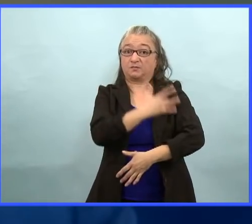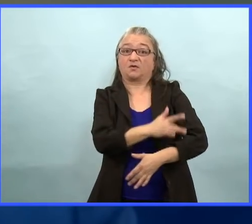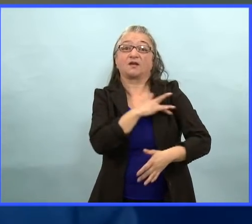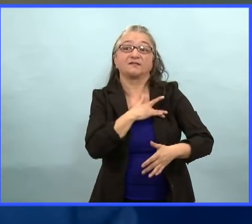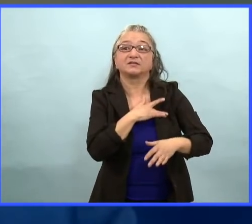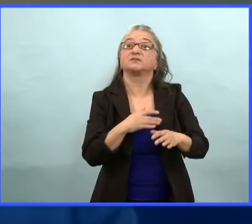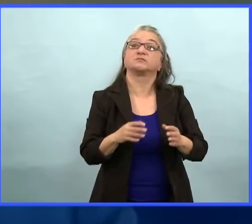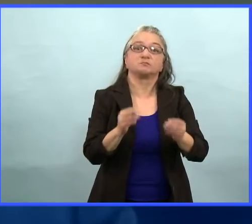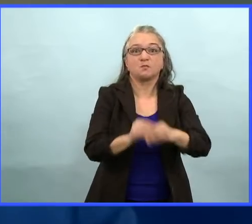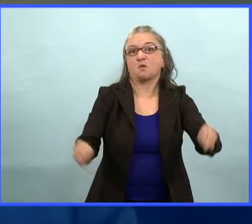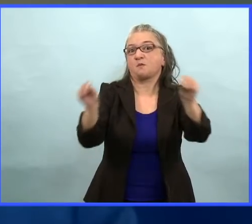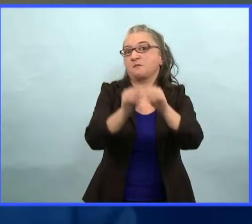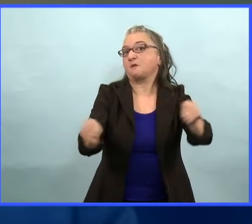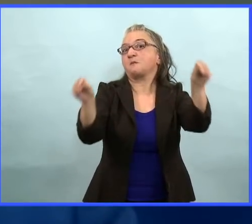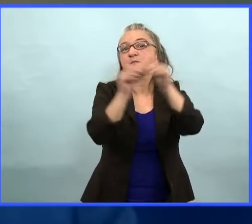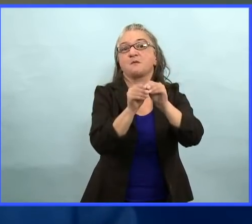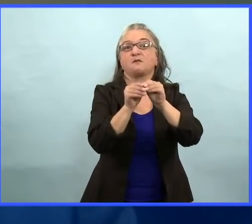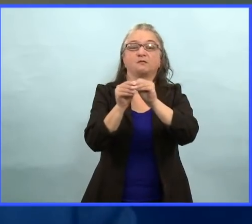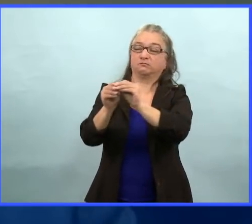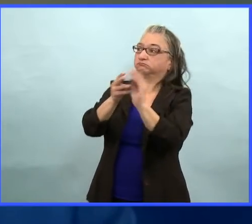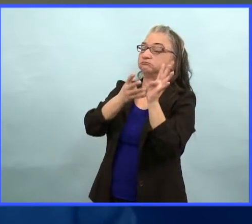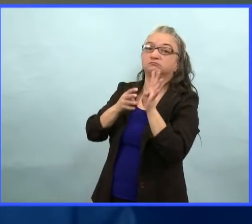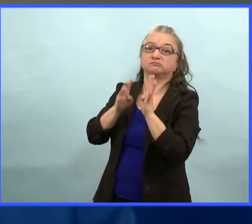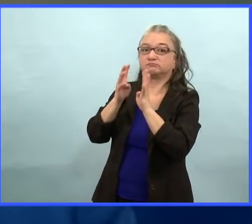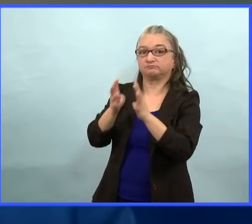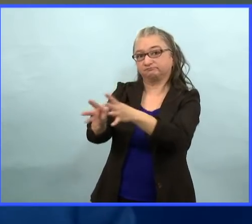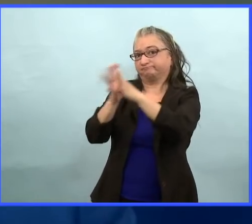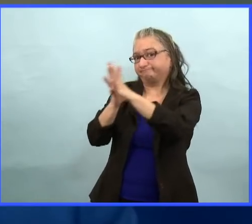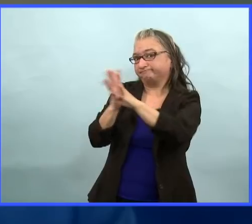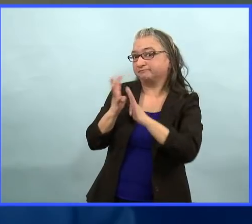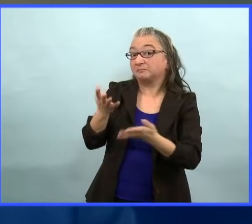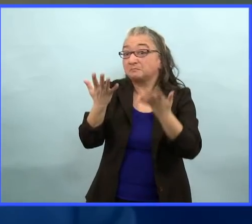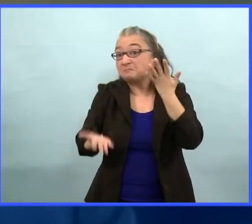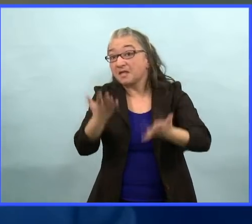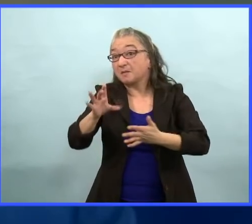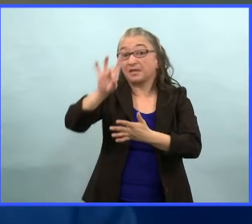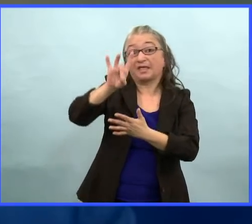including multiple days where eight or nine covert positive patients were admitted to icu